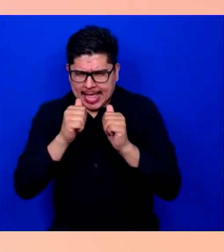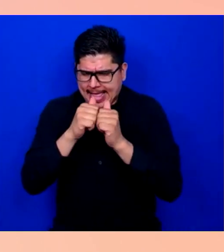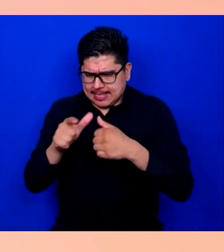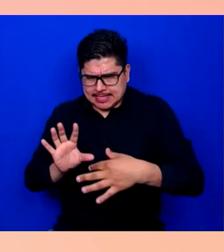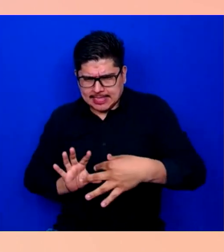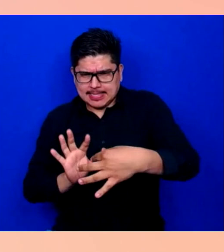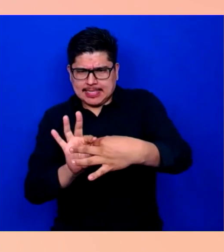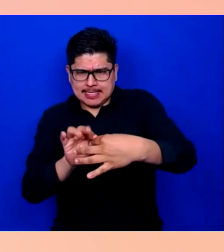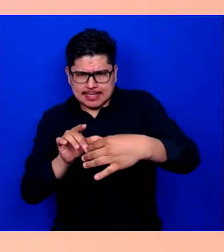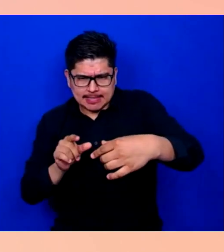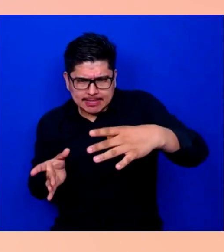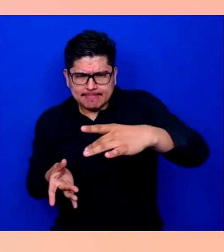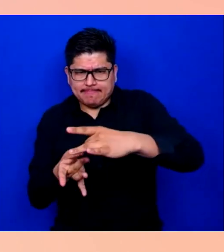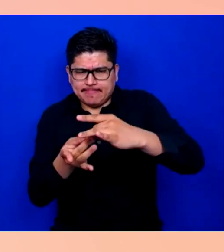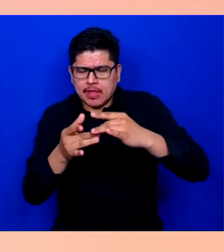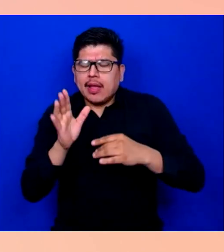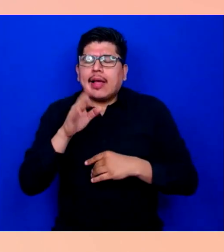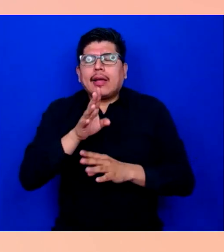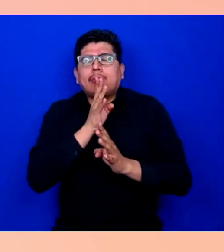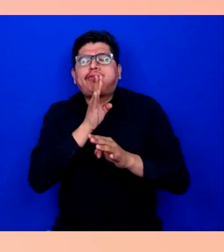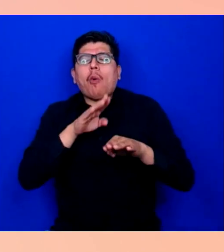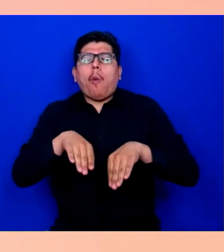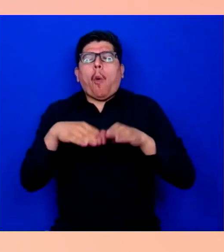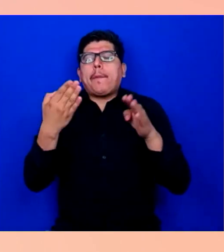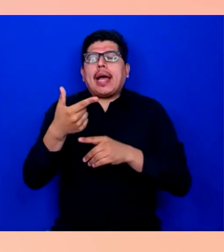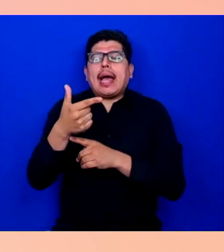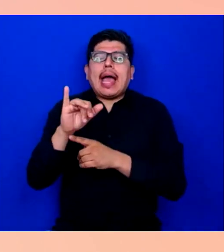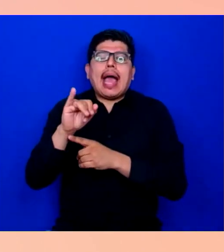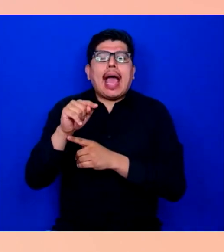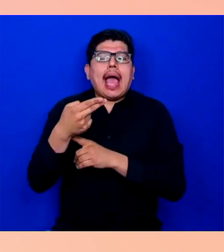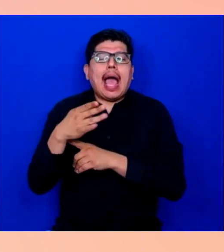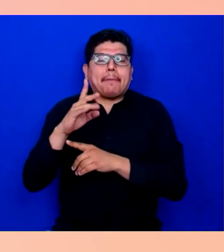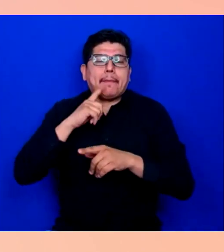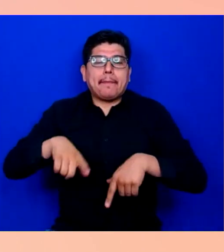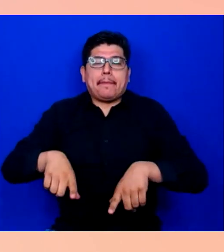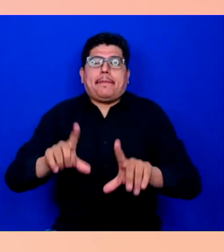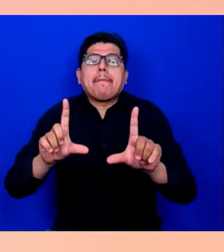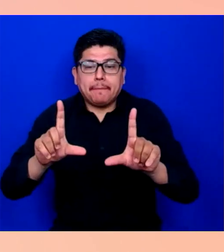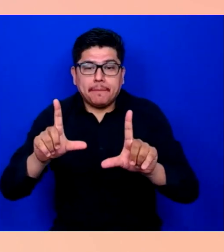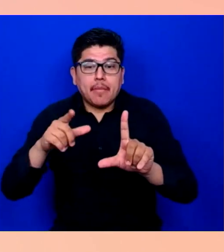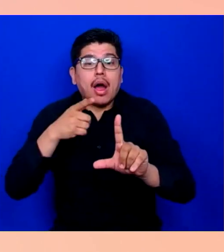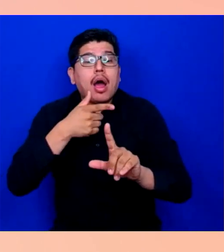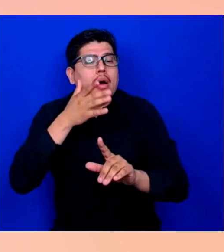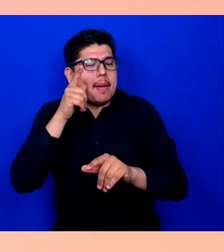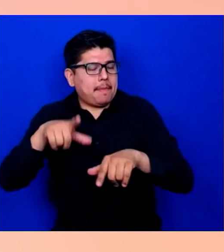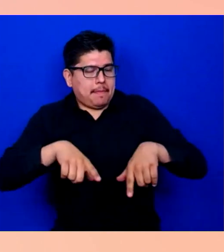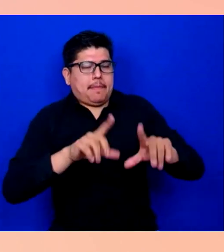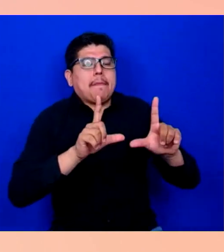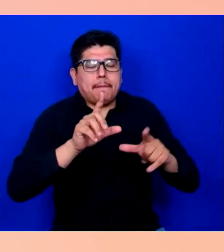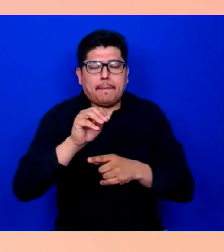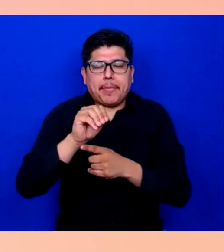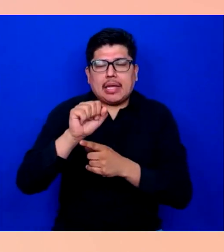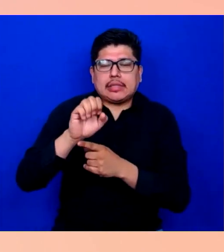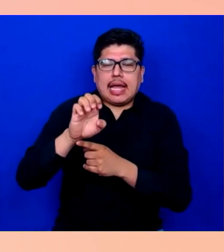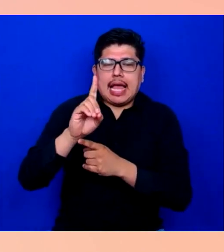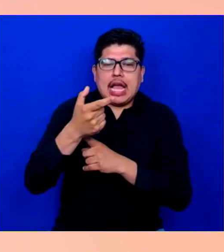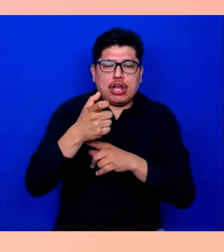it switches to Microsoft Edge and loads github.com. What's great about this is that a person with a disability can add